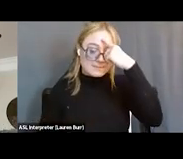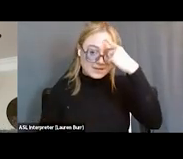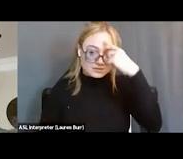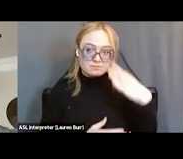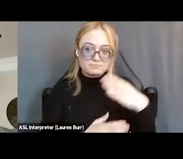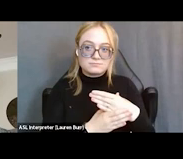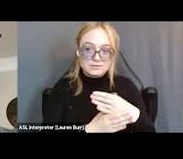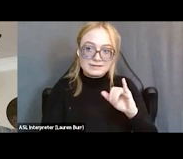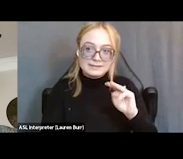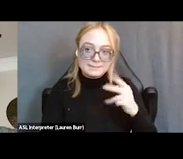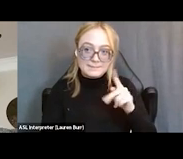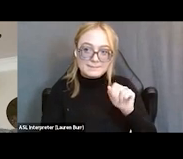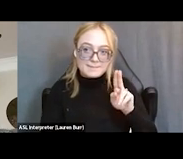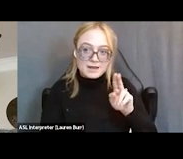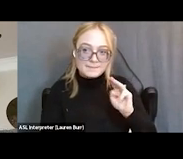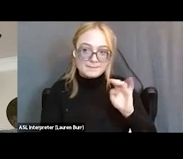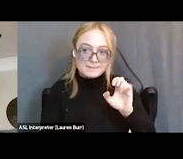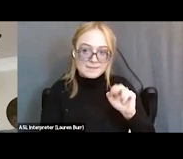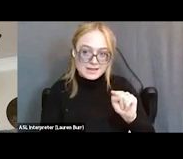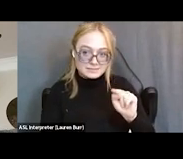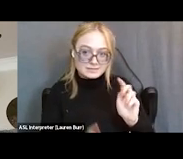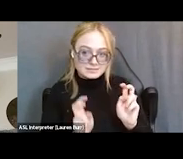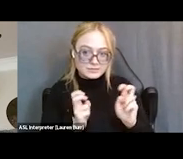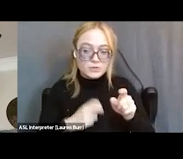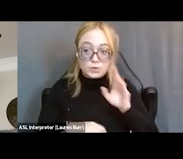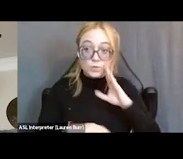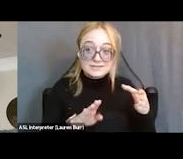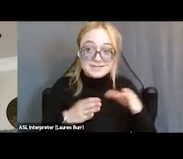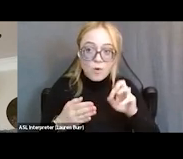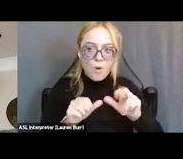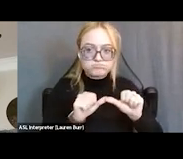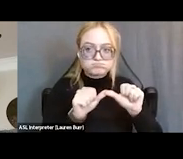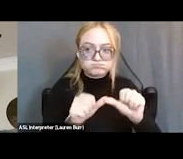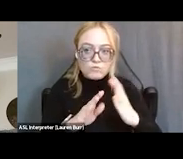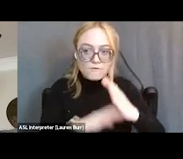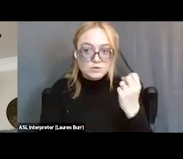you'll die from or will last more than 12 months and prevents you from performing